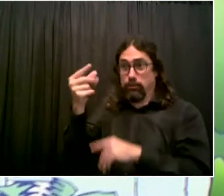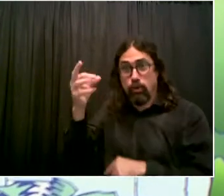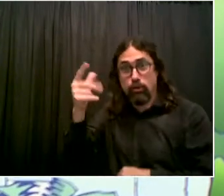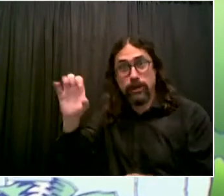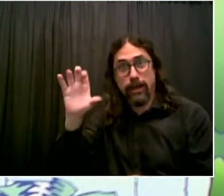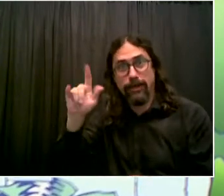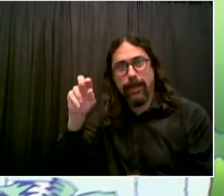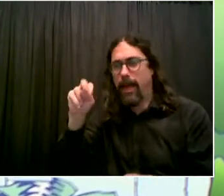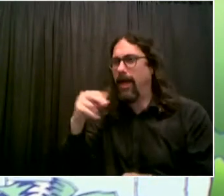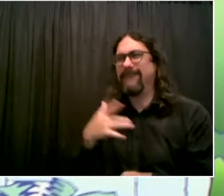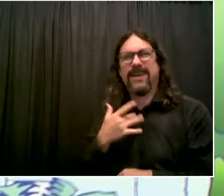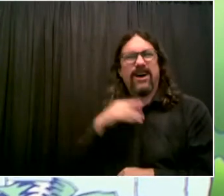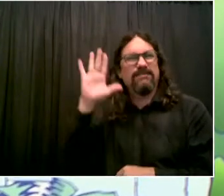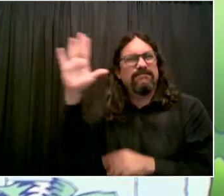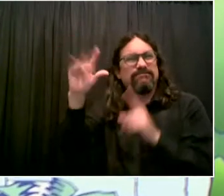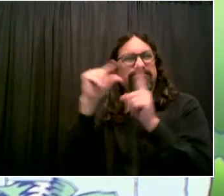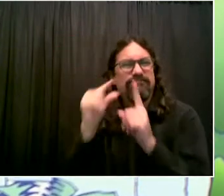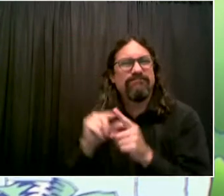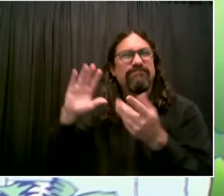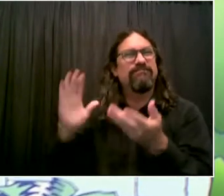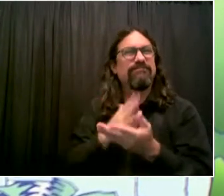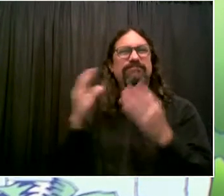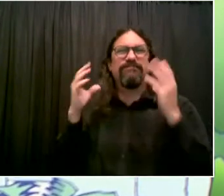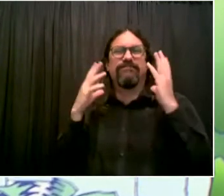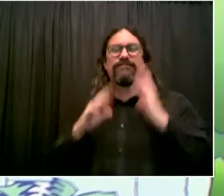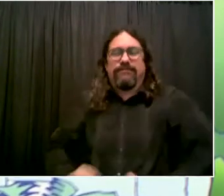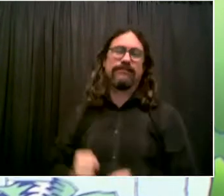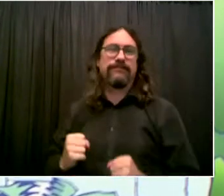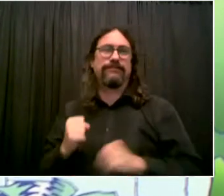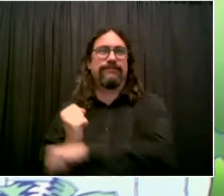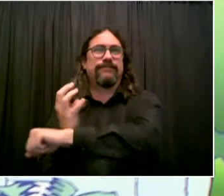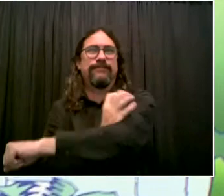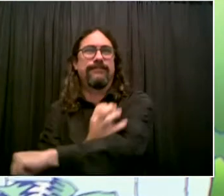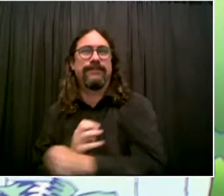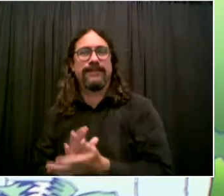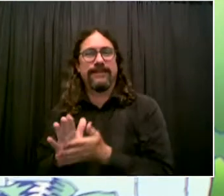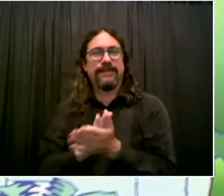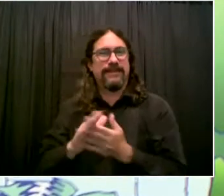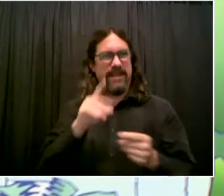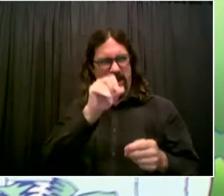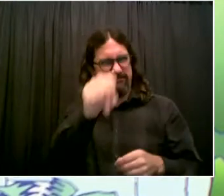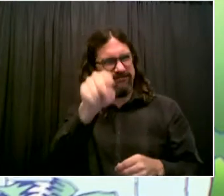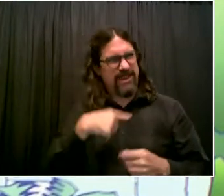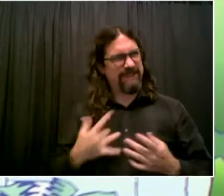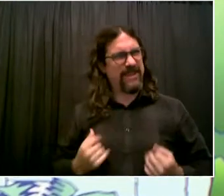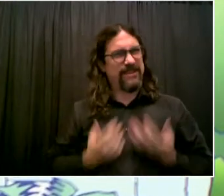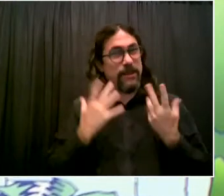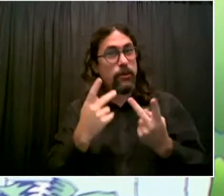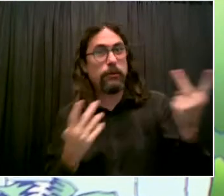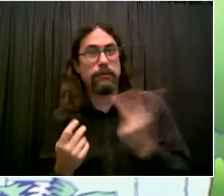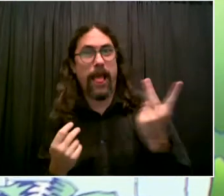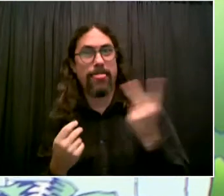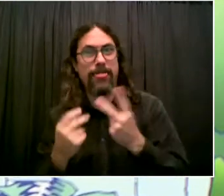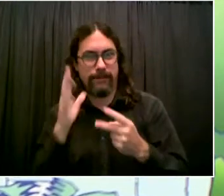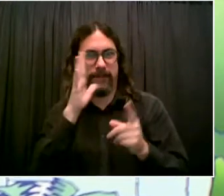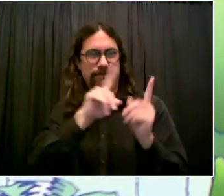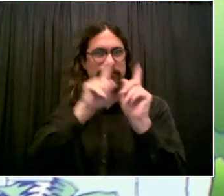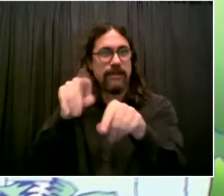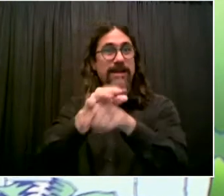SRHAE HATT WITH YOU. YOU'RE NOT THE ONLY ONE. WE'RE GOING TO DO A DUET. GET READY